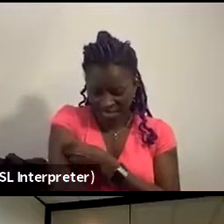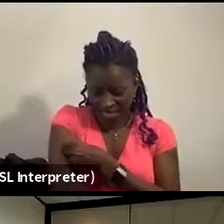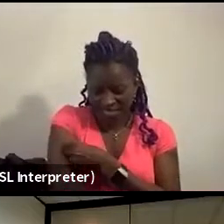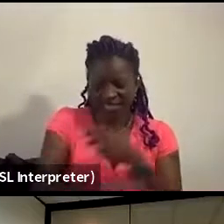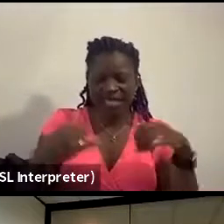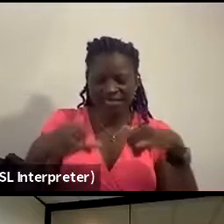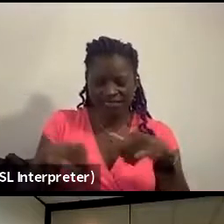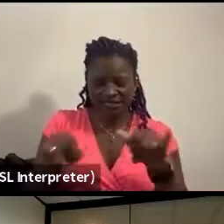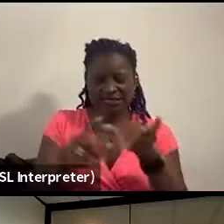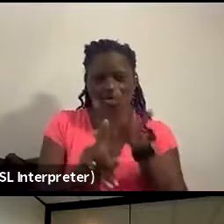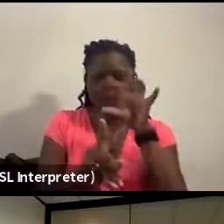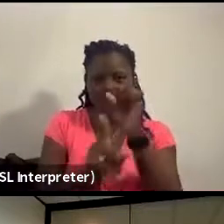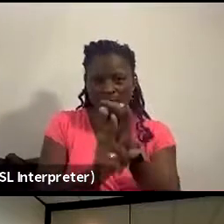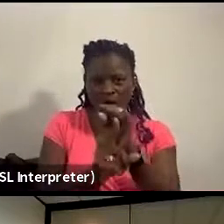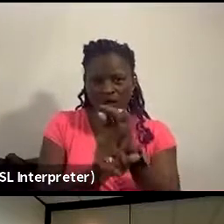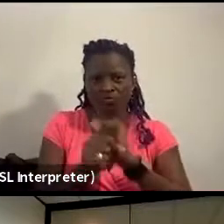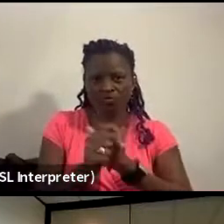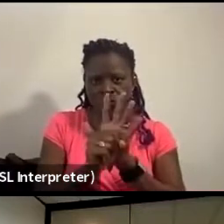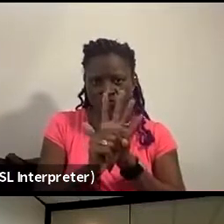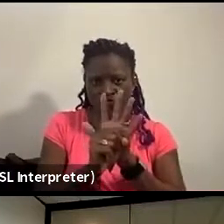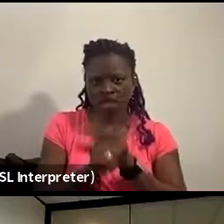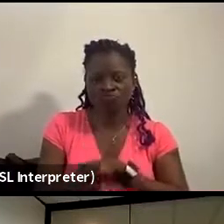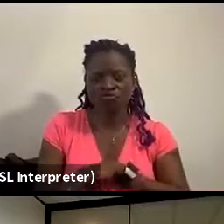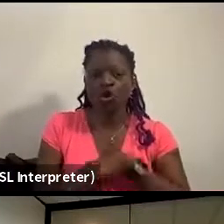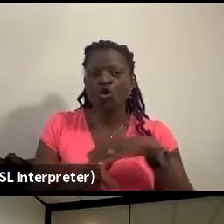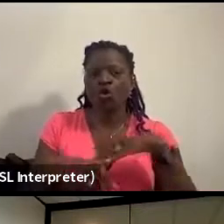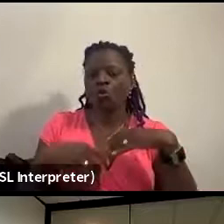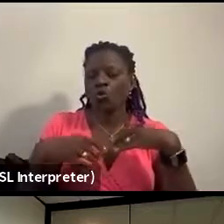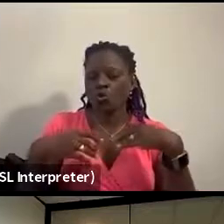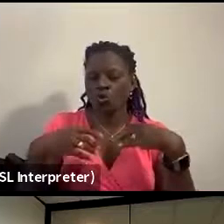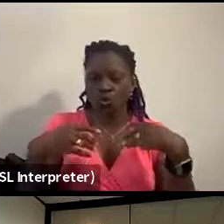Anything said about what type of vaccines those people had?